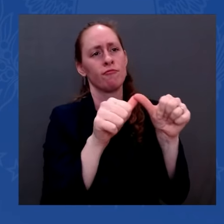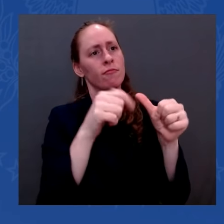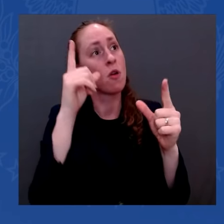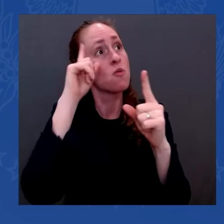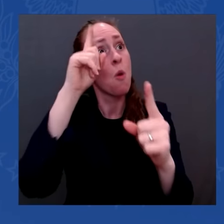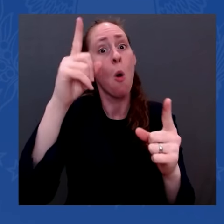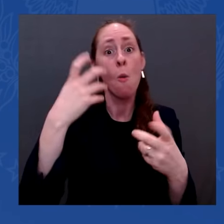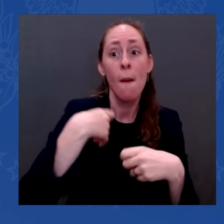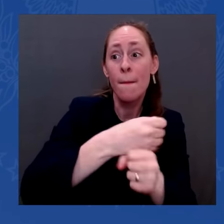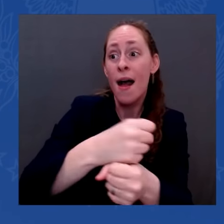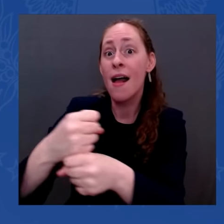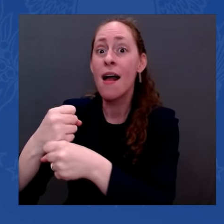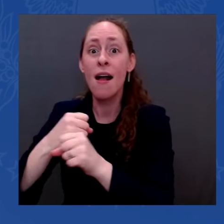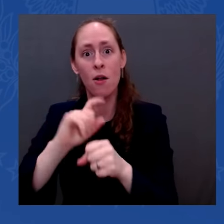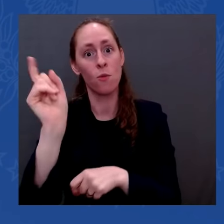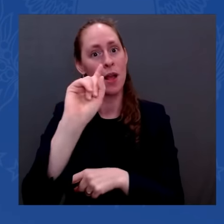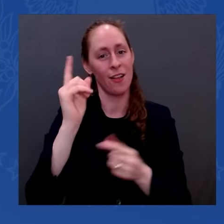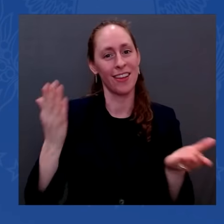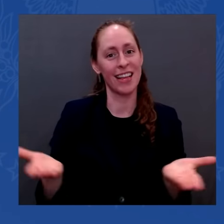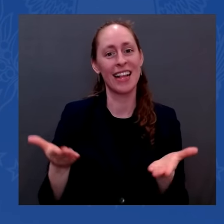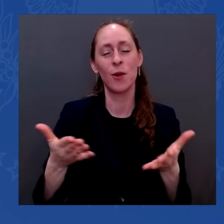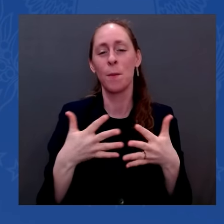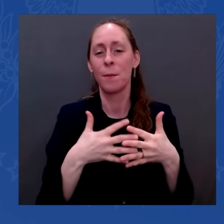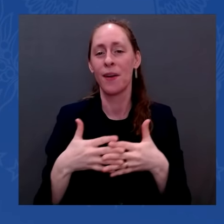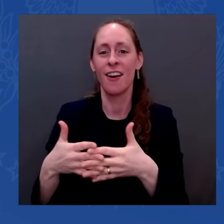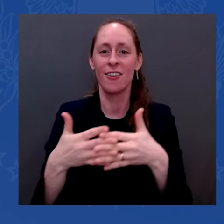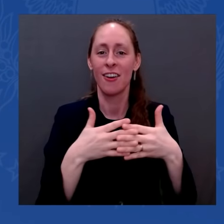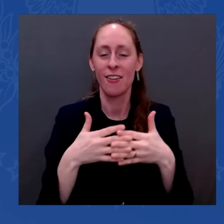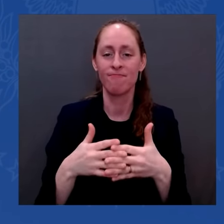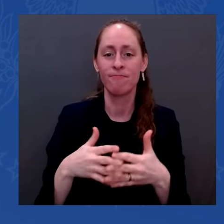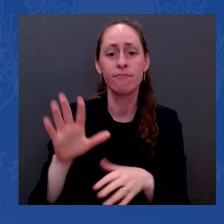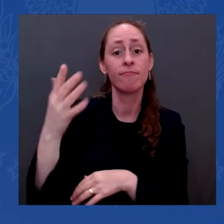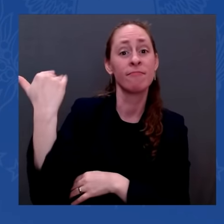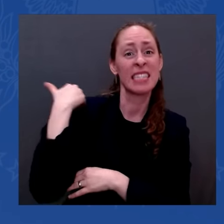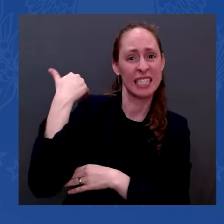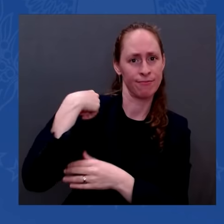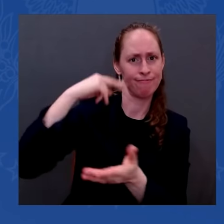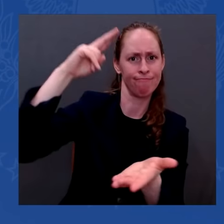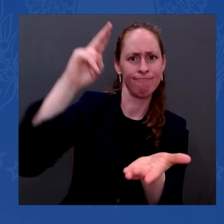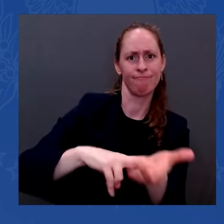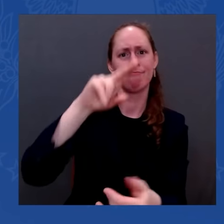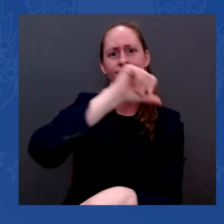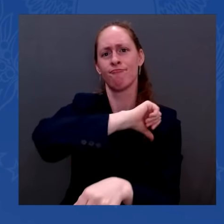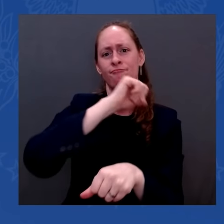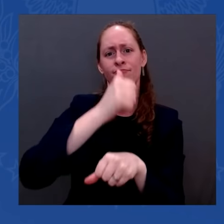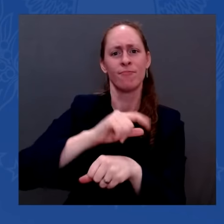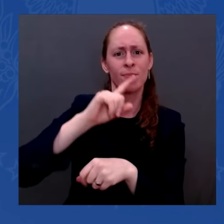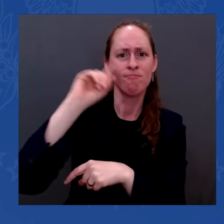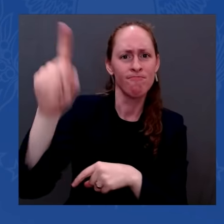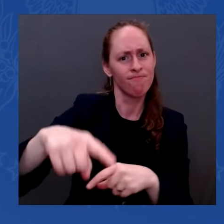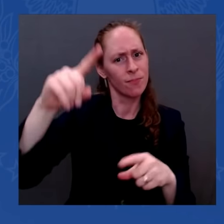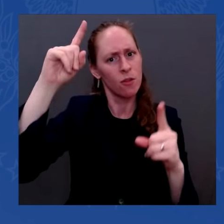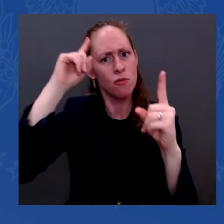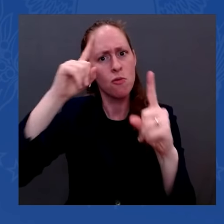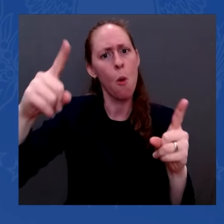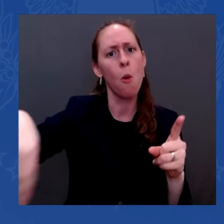to prioritize strengthening our domestic supply chains. Because what I found out was that, you know,